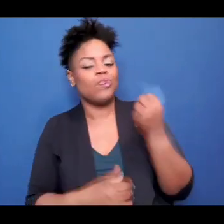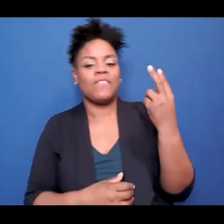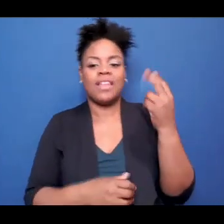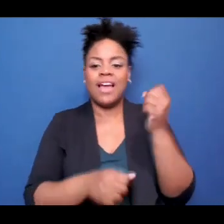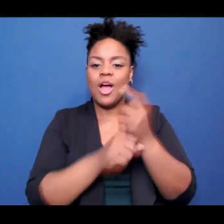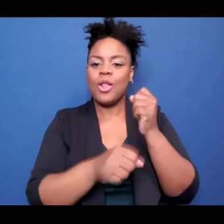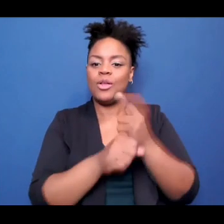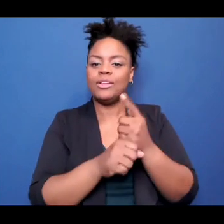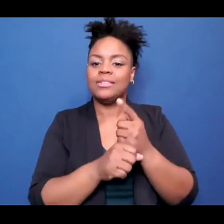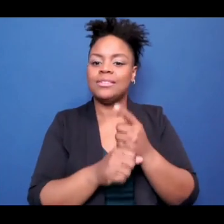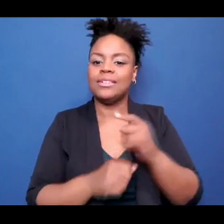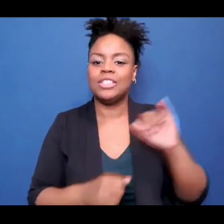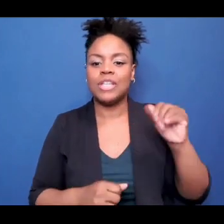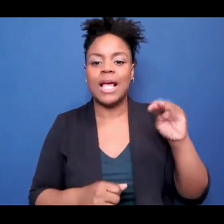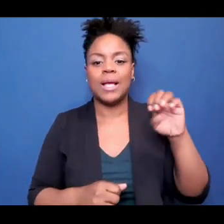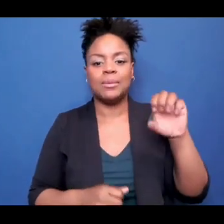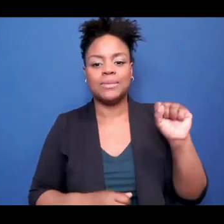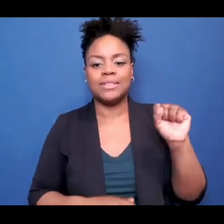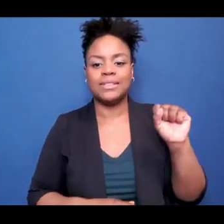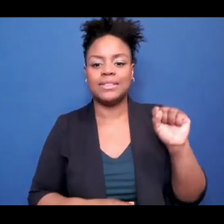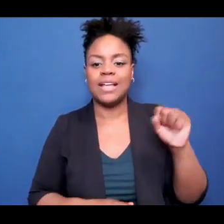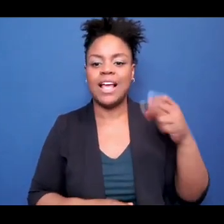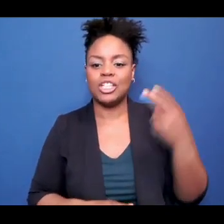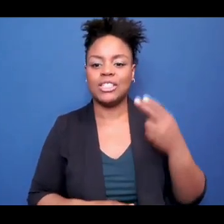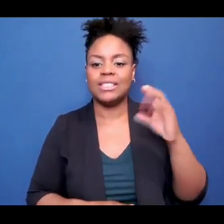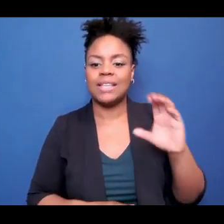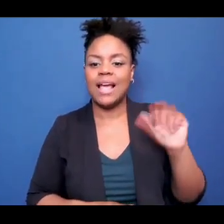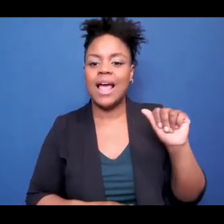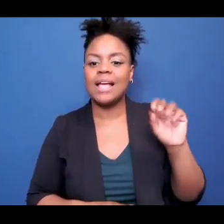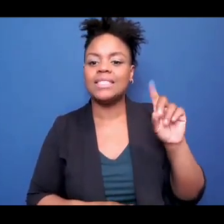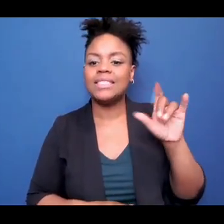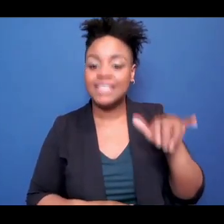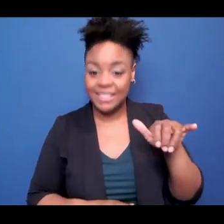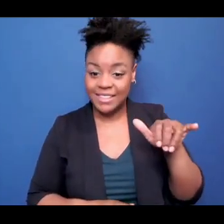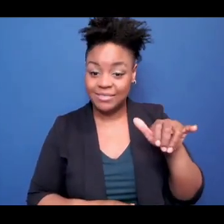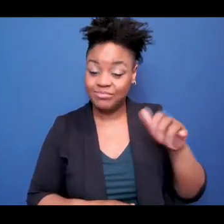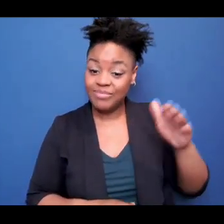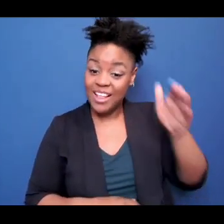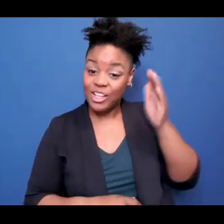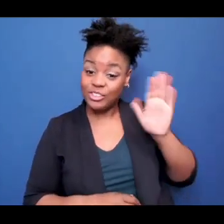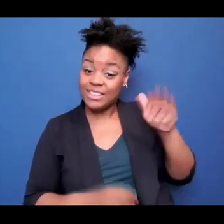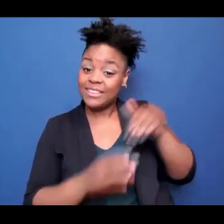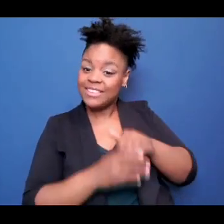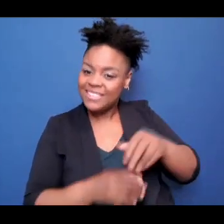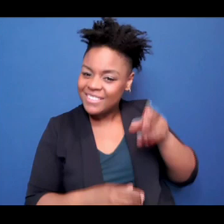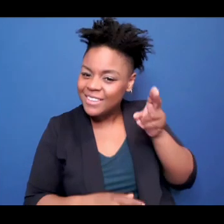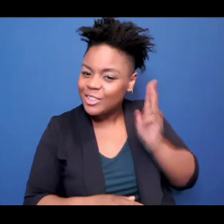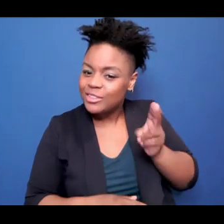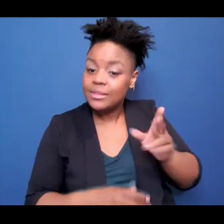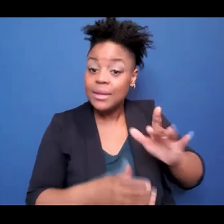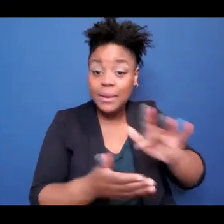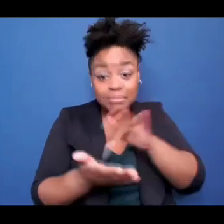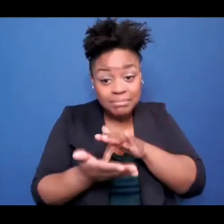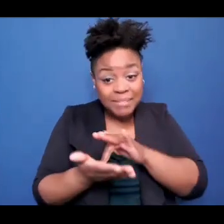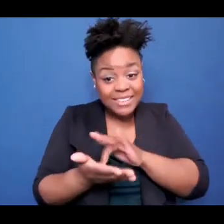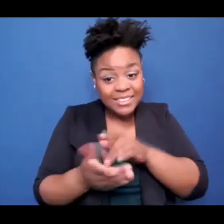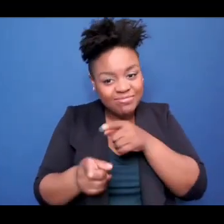TO HEAR THE TWELFTH ANNUAL JAMES H CASSADY MEMORIAL LECTURE IN THE HISTORY OF MEDICINE WHICH IS PART OF THE NATIONAL LIBRARY OF